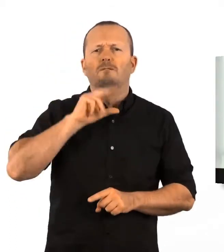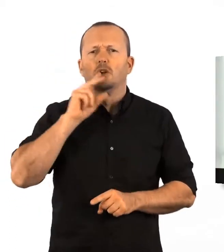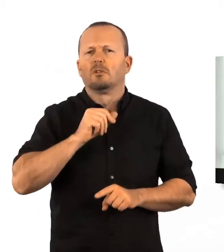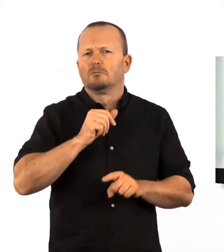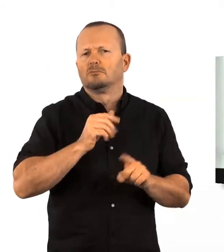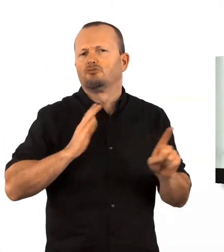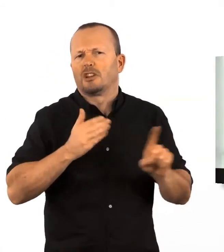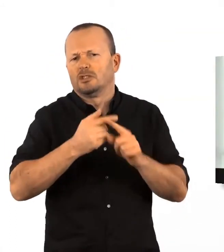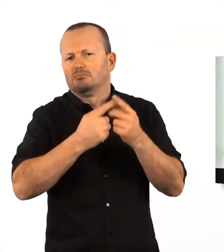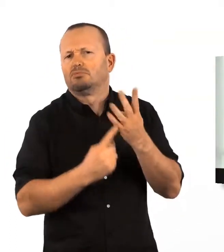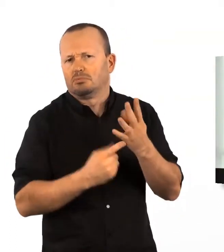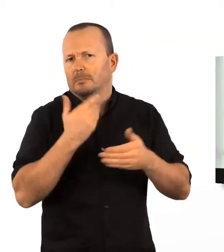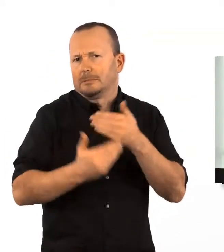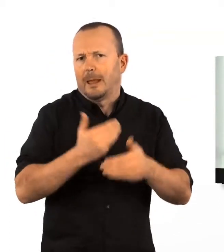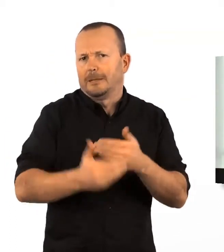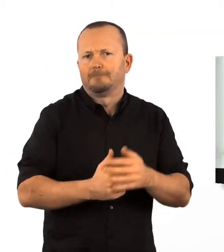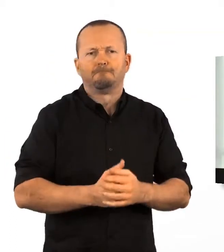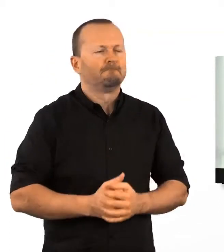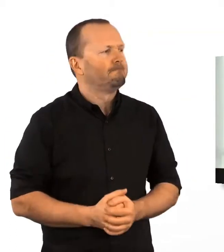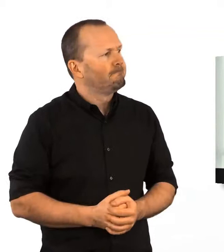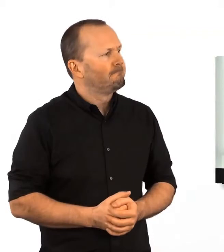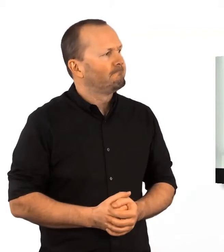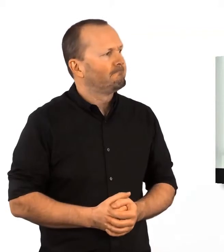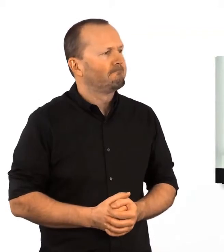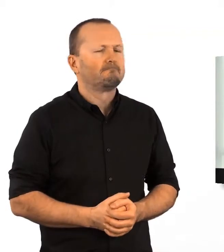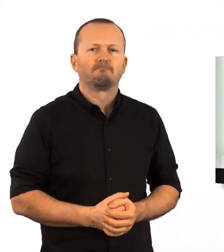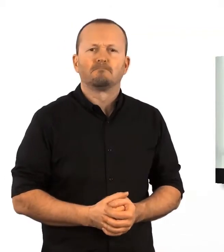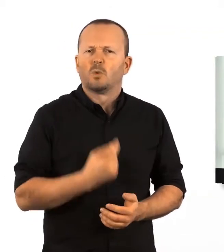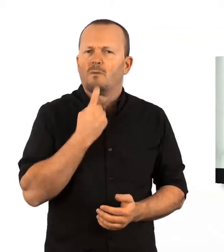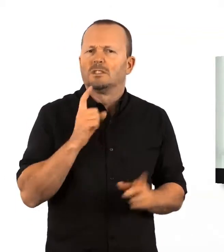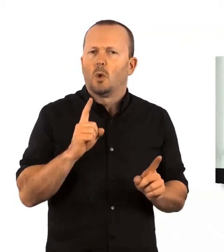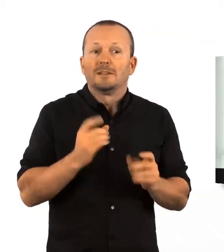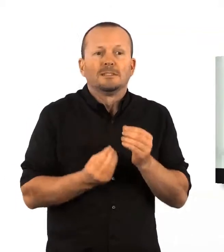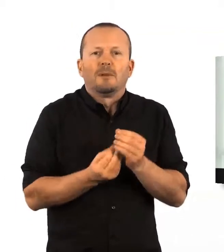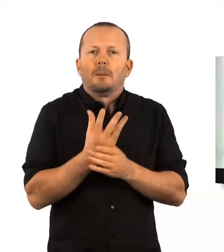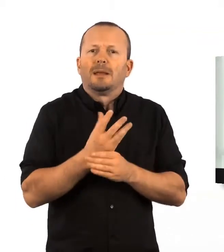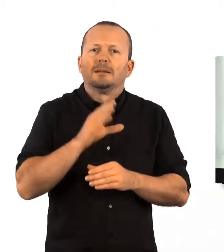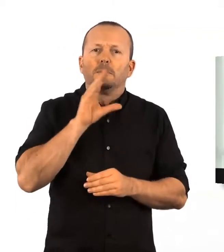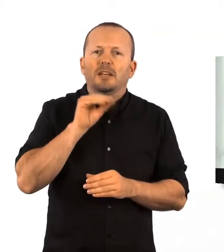Alexandra: So obviously what it is, it’s developing speech and language through listening,